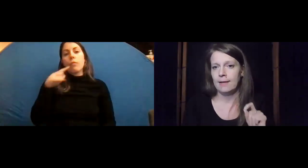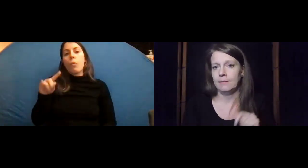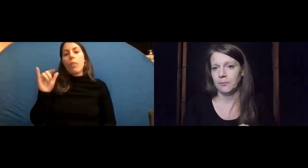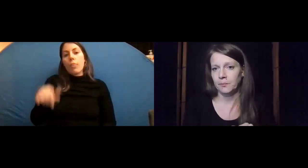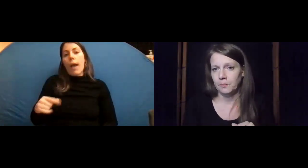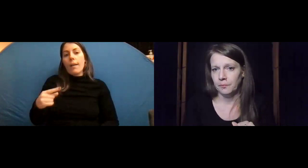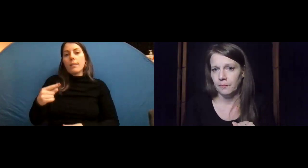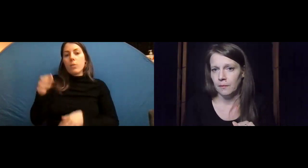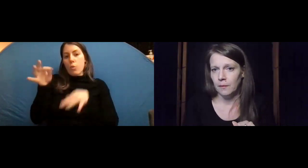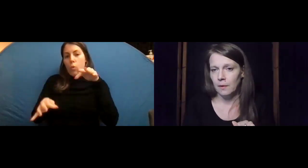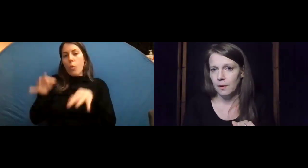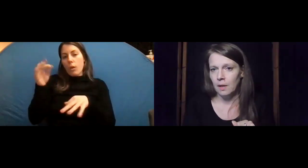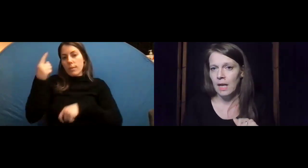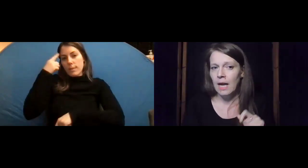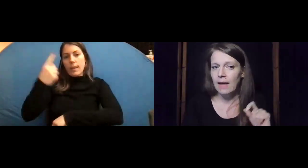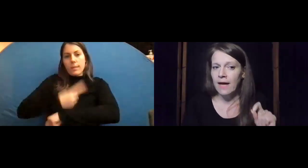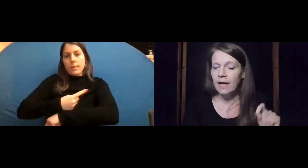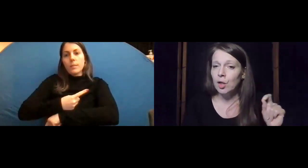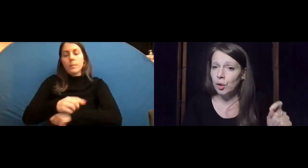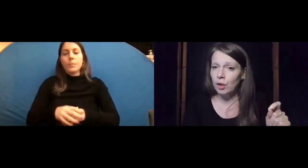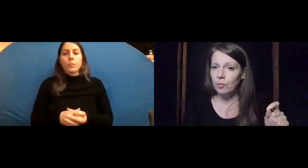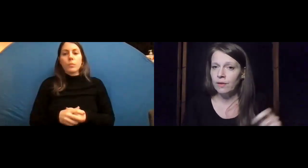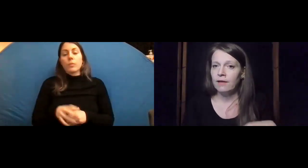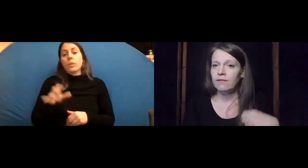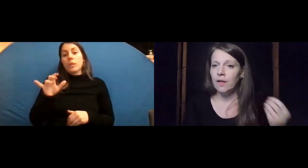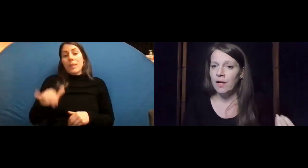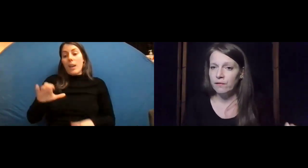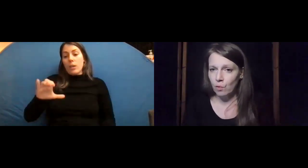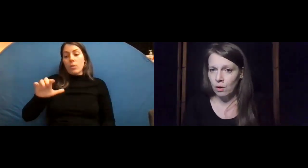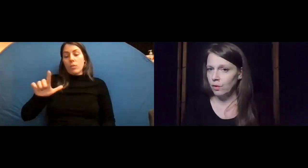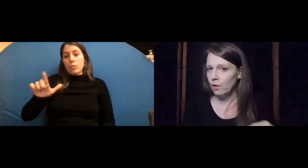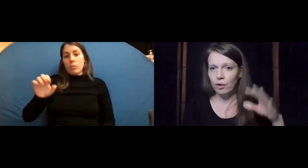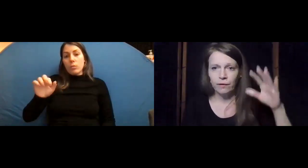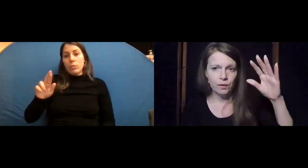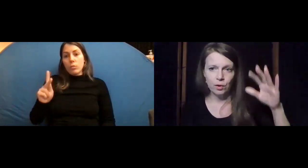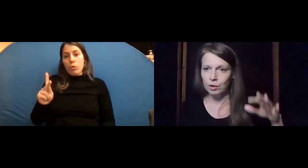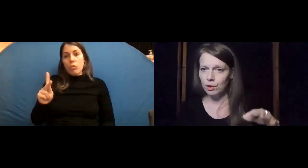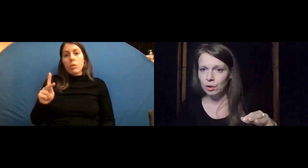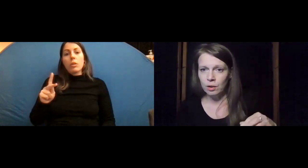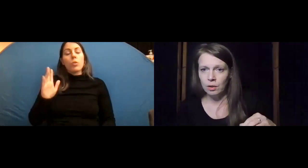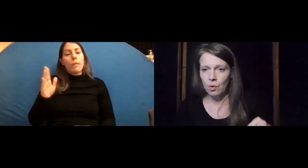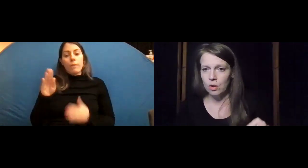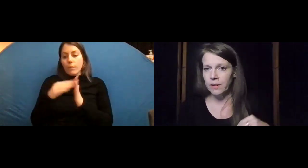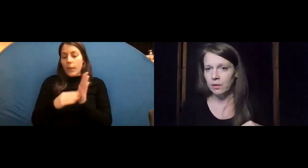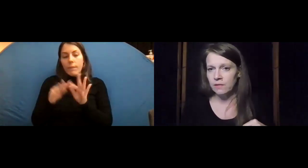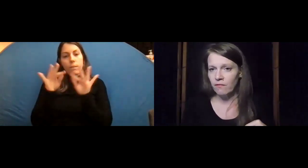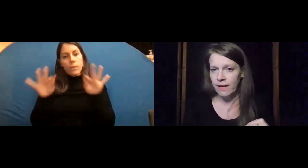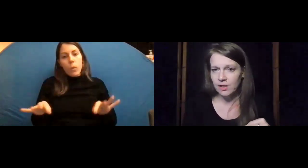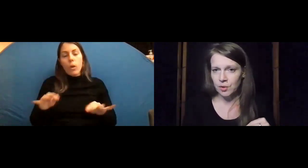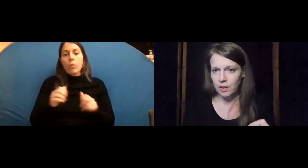know that you are requesting an interpreter for that court date. And that clerk would then fill